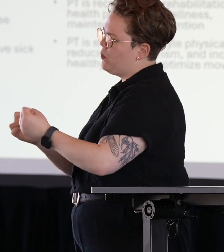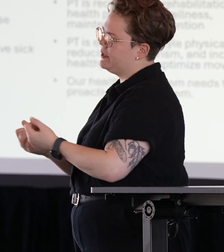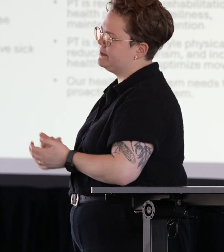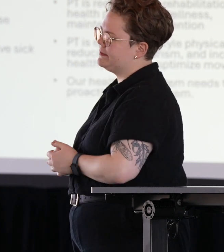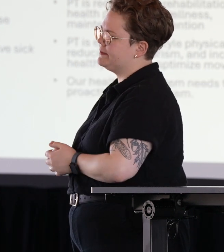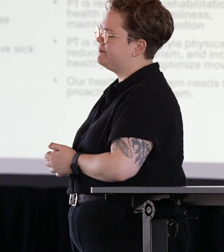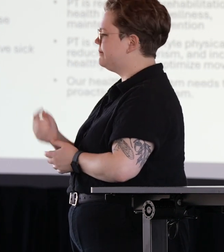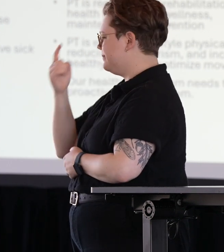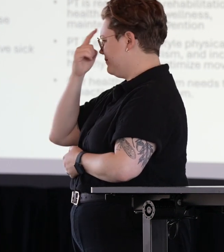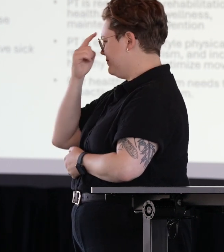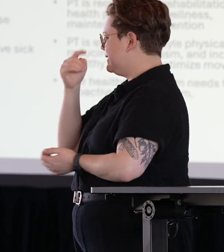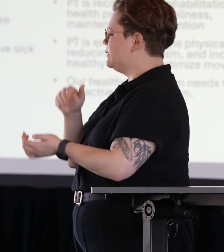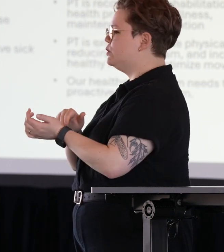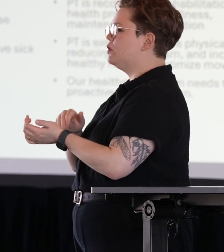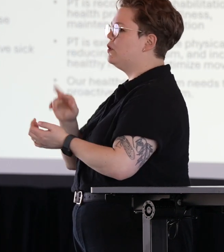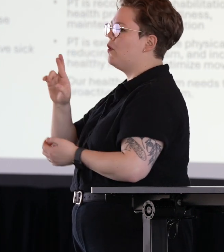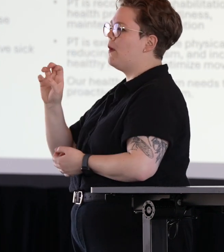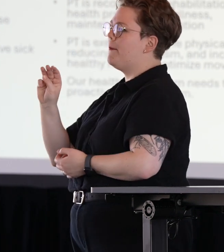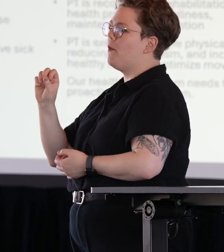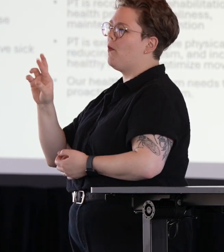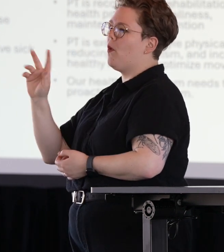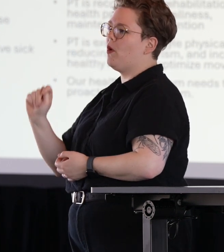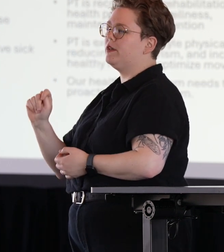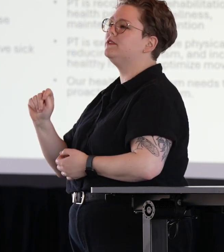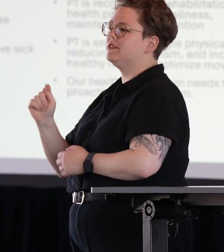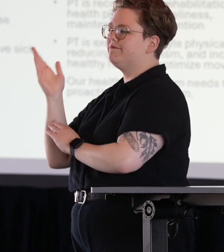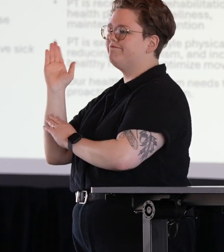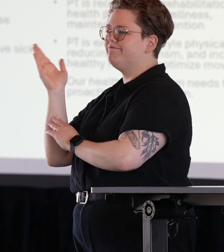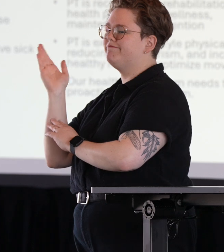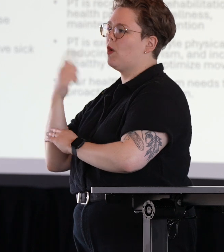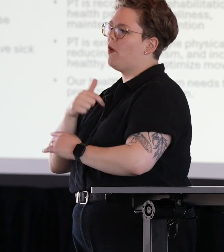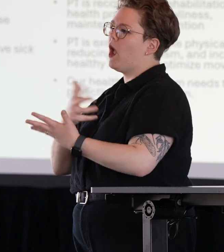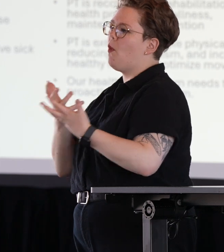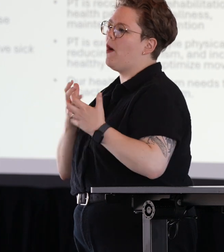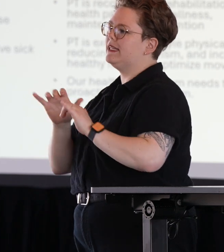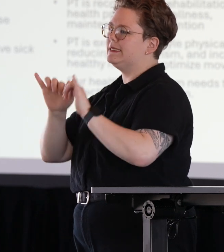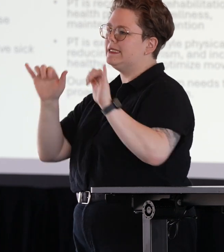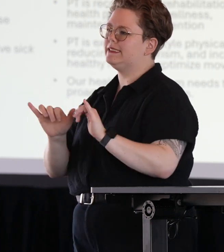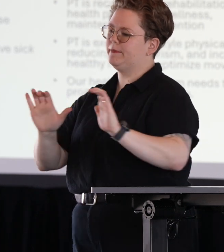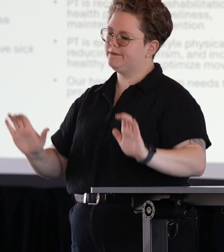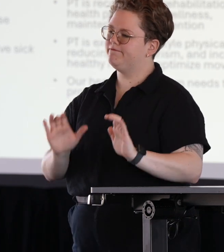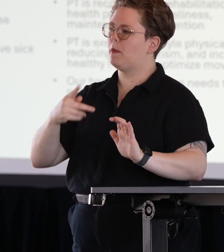And I think Dr Remer opened with this yesterday, that we want a system that is proactive and that is truly a healthcare